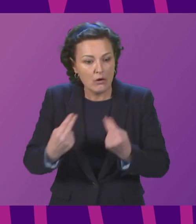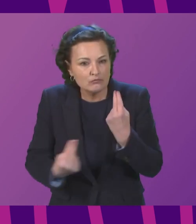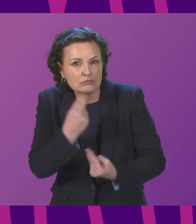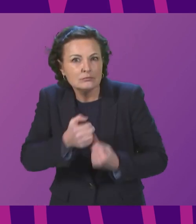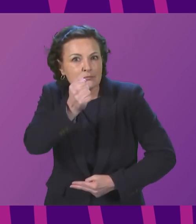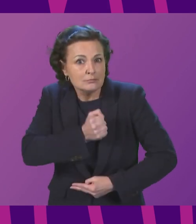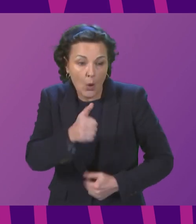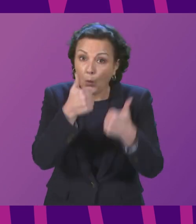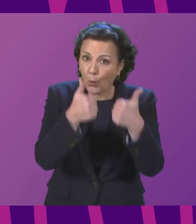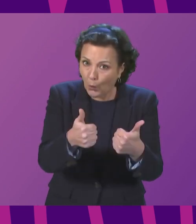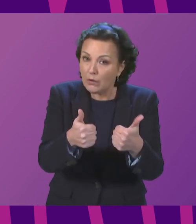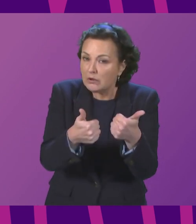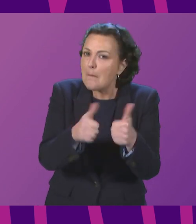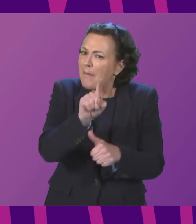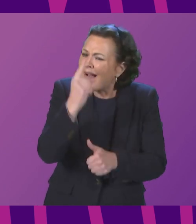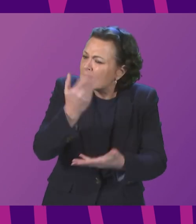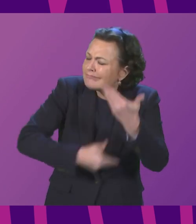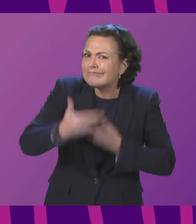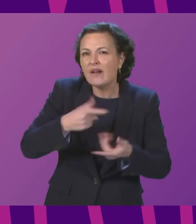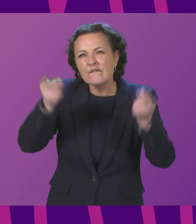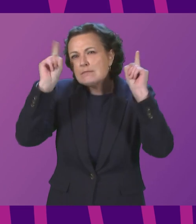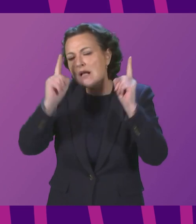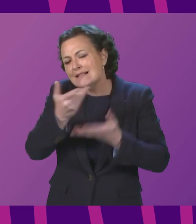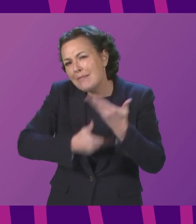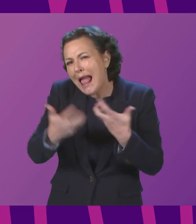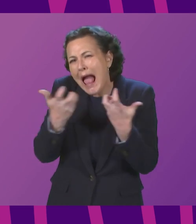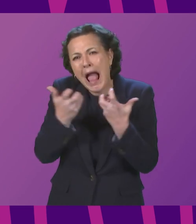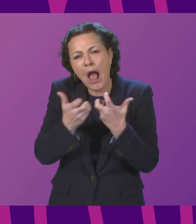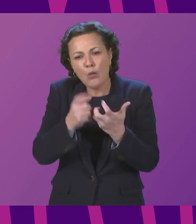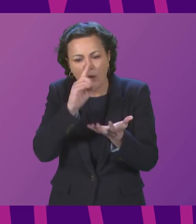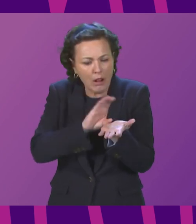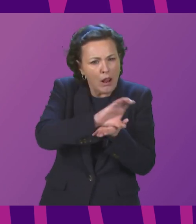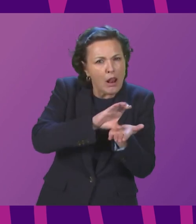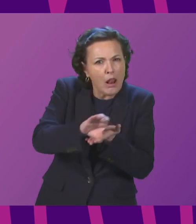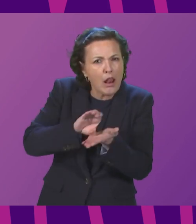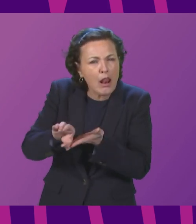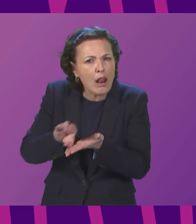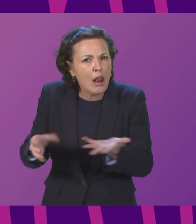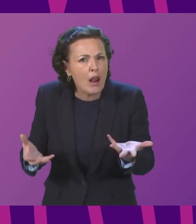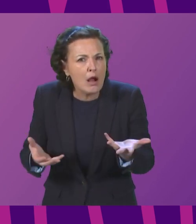how it will be targeted? Will particular attention be paid to locally owned and family-run businesses,